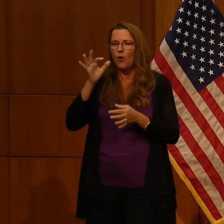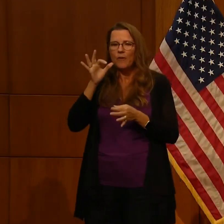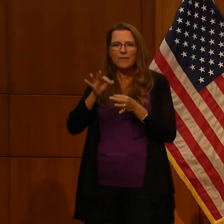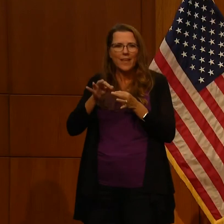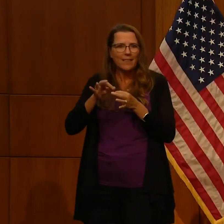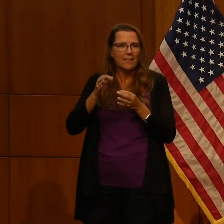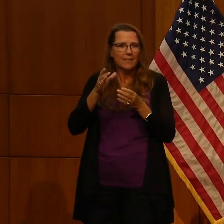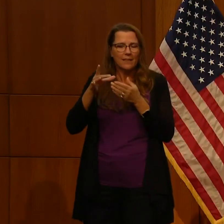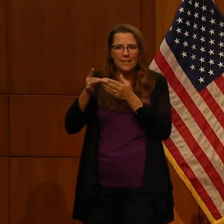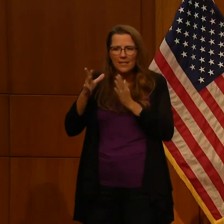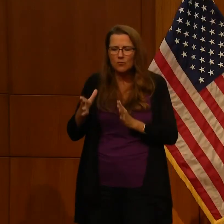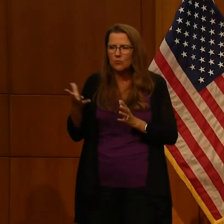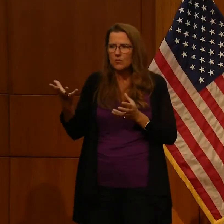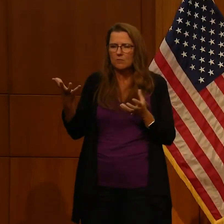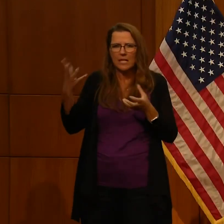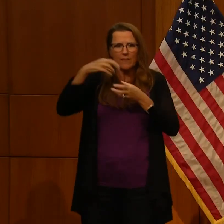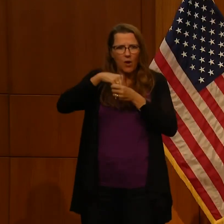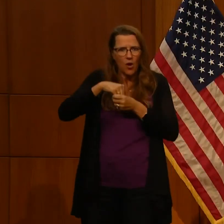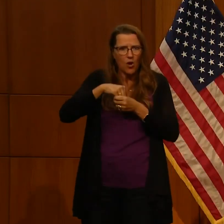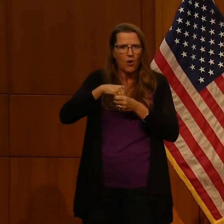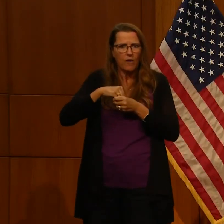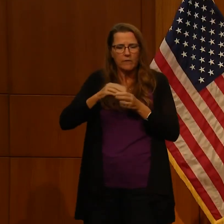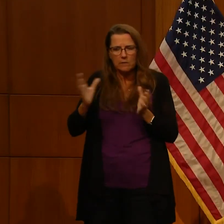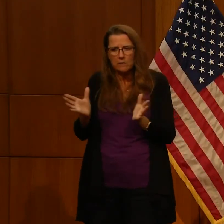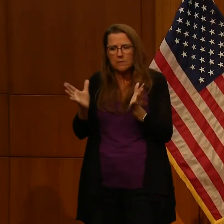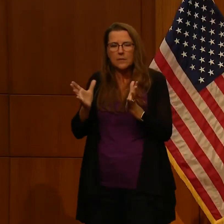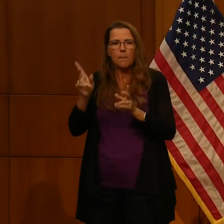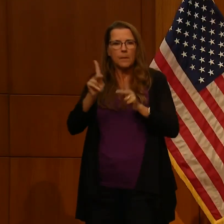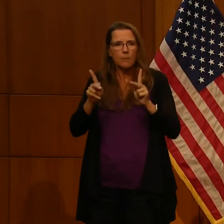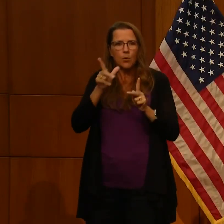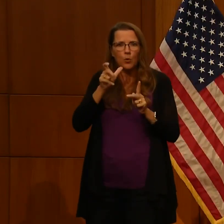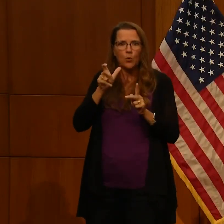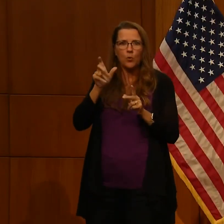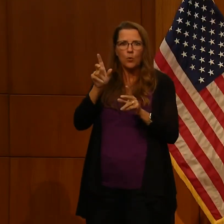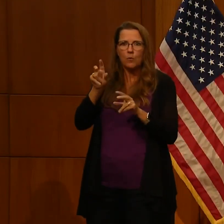MEAN, ATHLETES, OUR FAITH LEADERS MEAN WE NEED TO HAVE ALL THESE PEOPLE, YOU KNOW PART